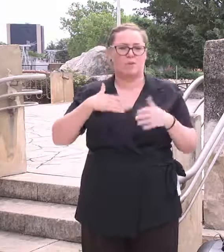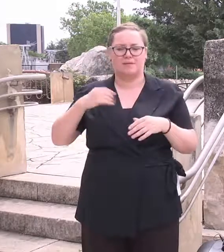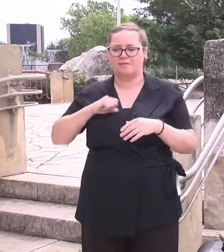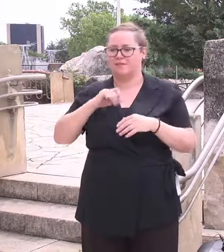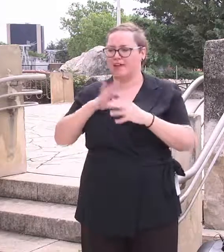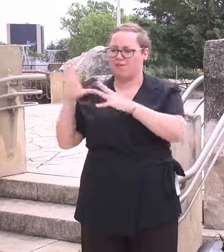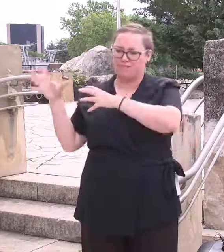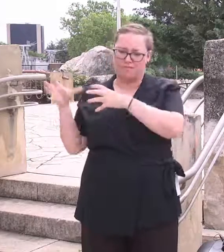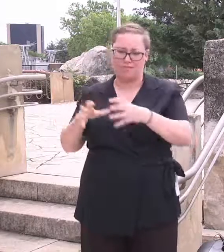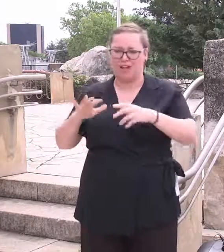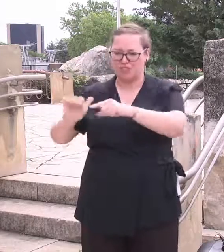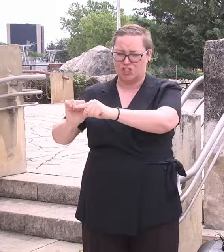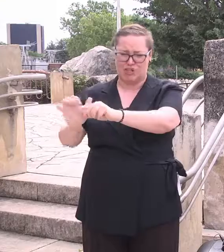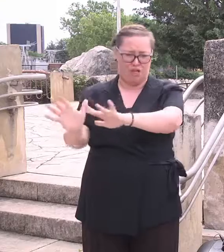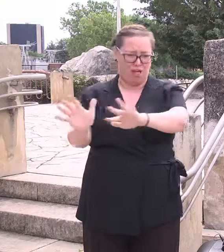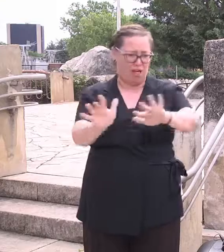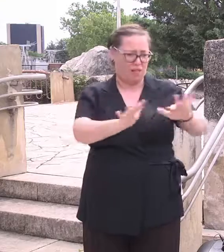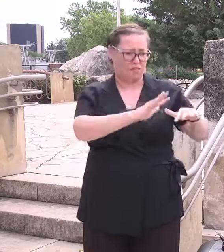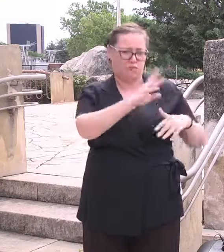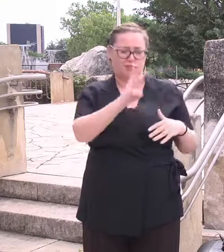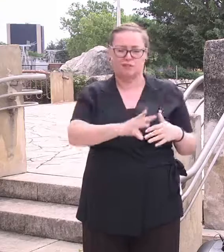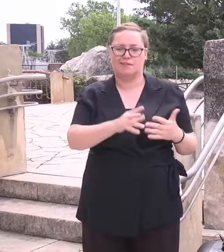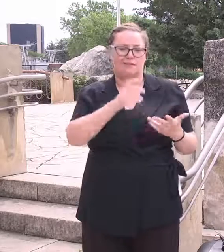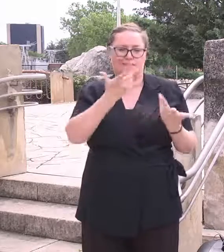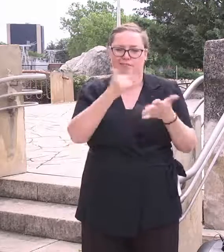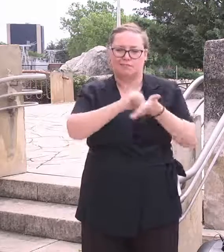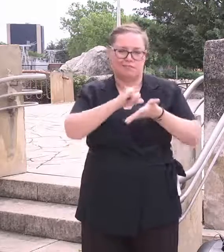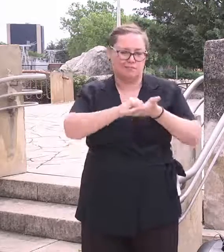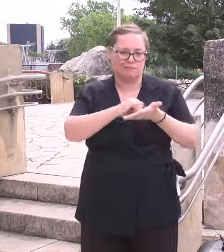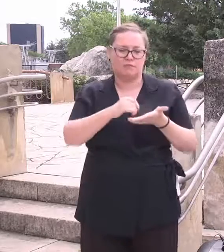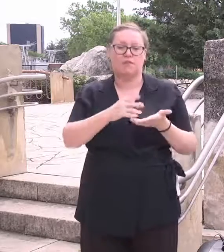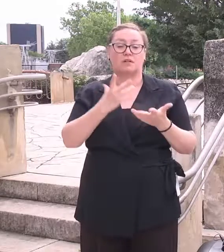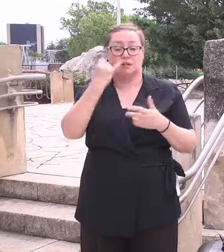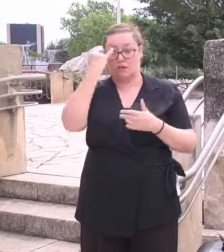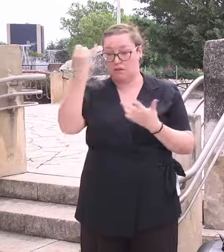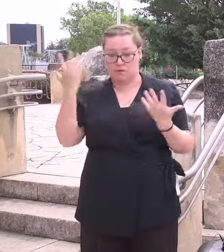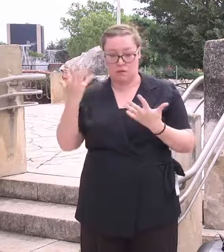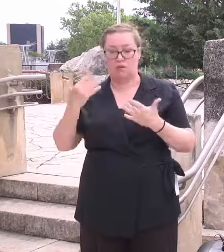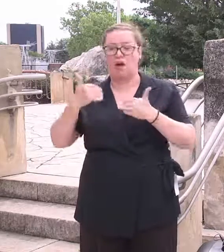witch I just don't have that many people the idea is I have a class we train people those